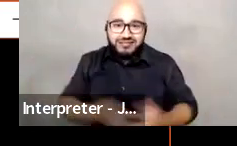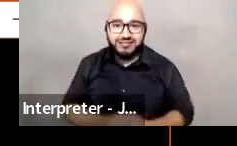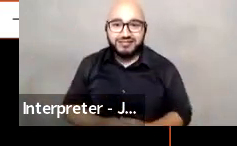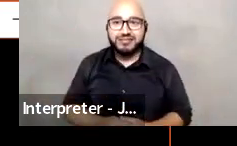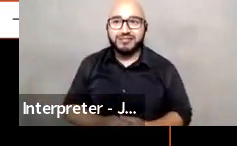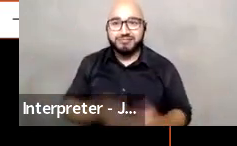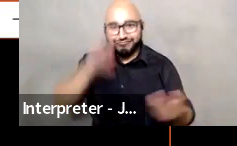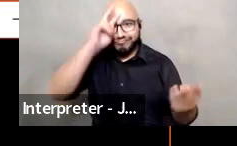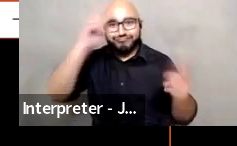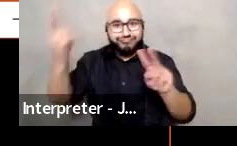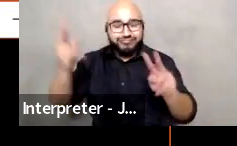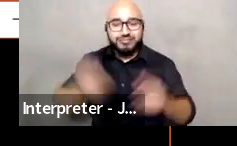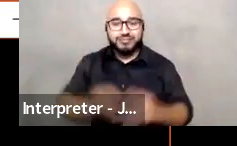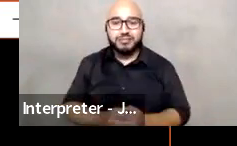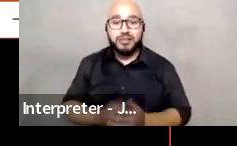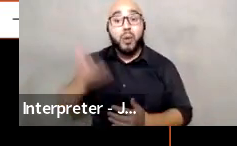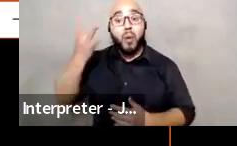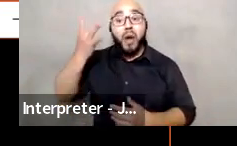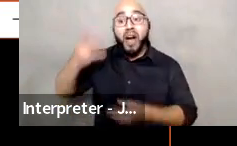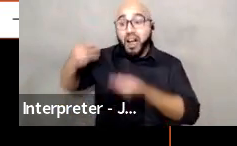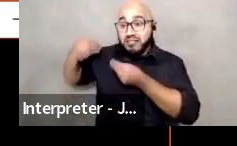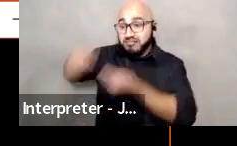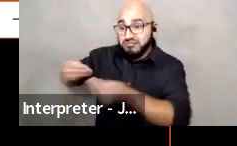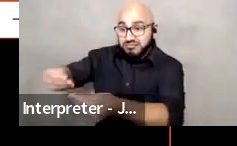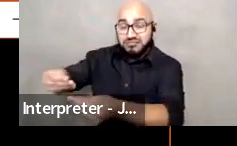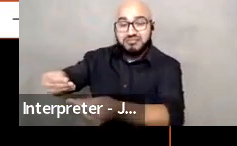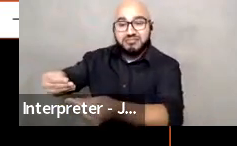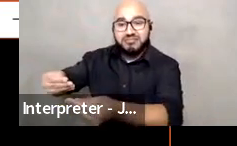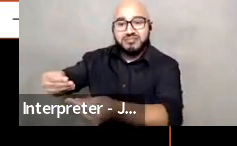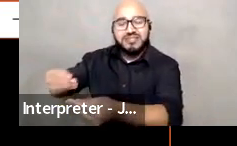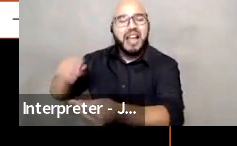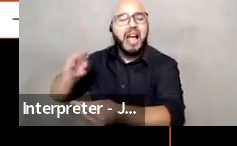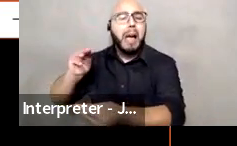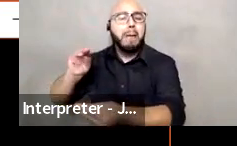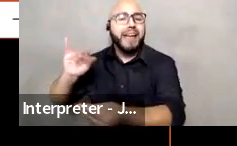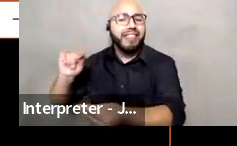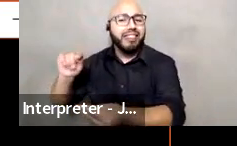Heritage is a kind of myth that we tell about the past.